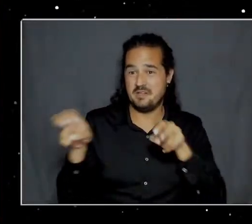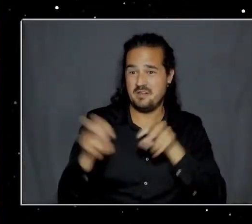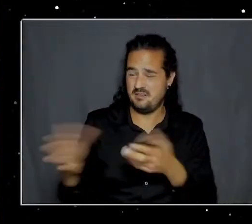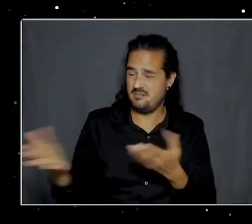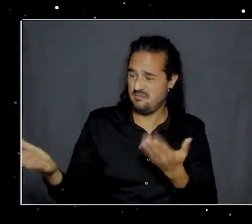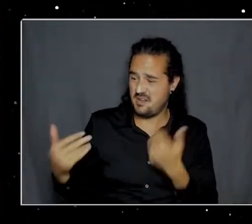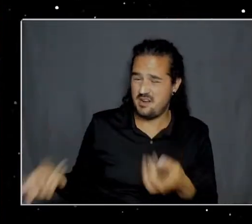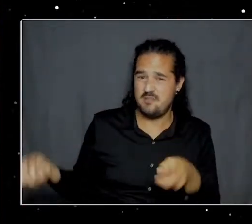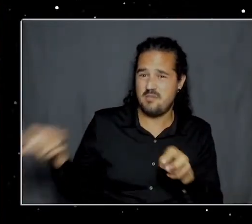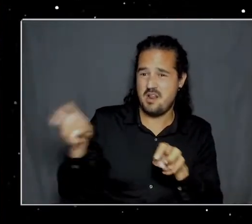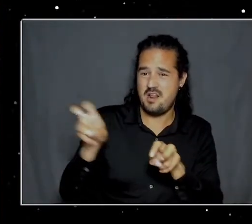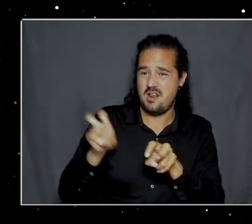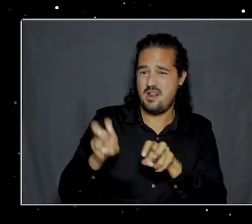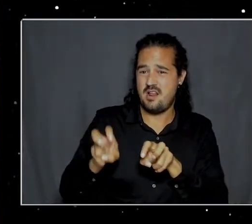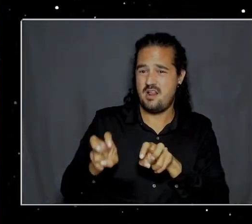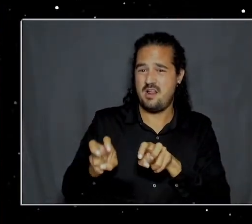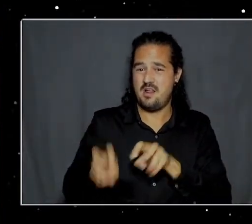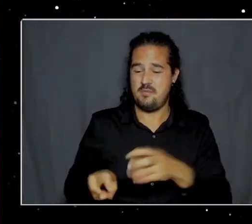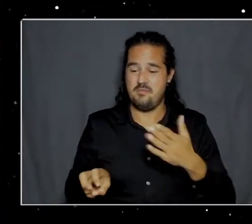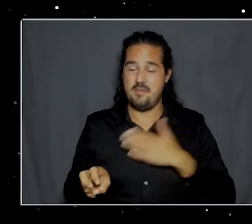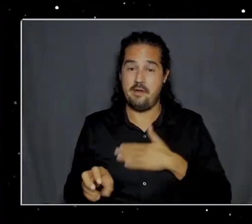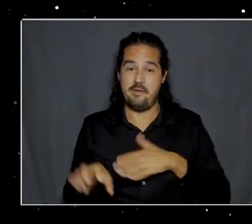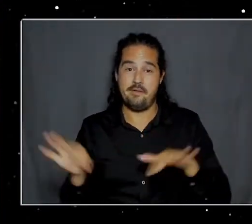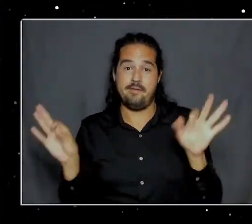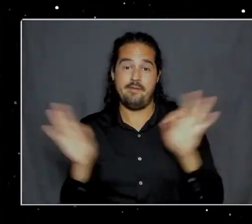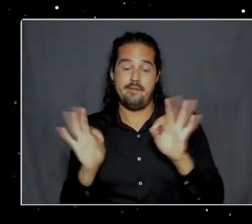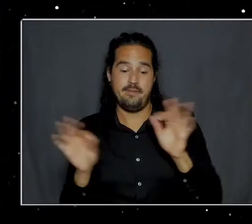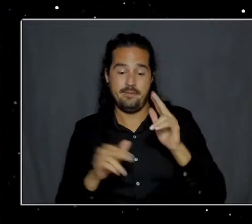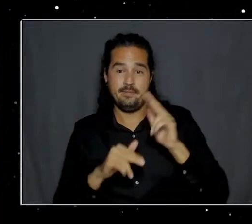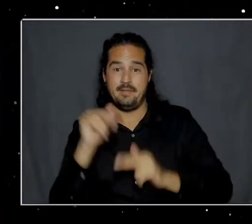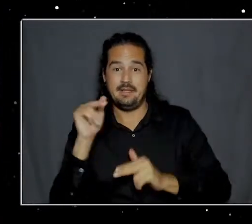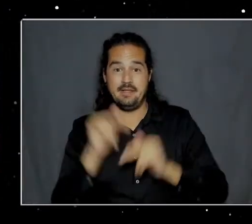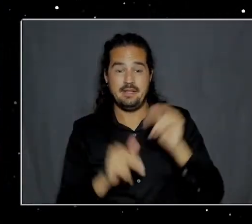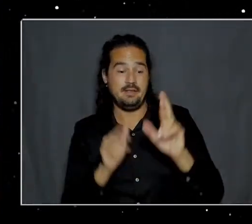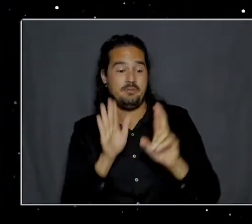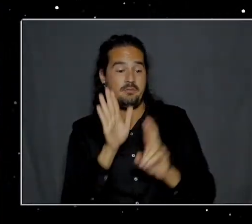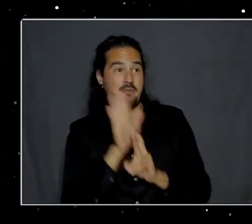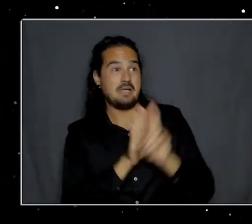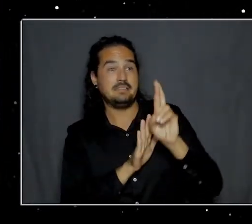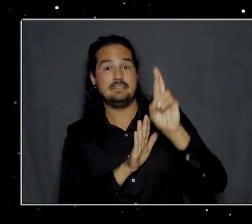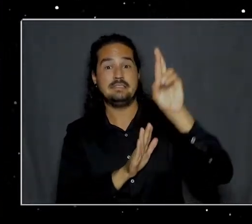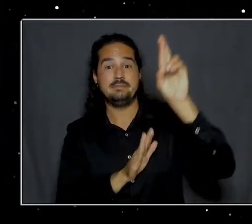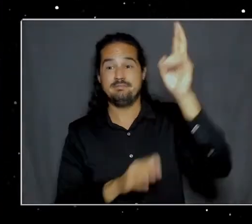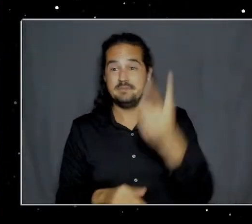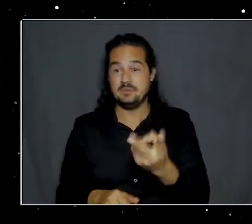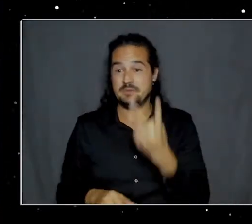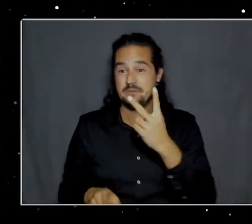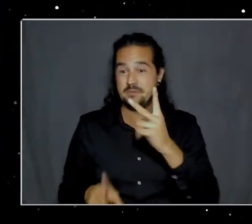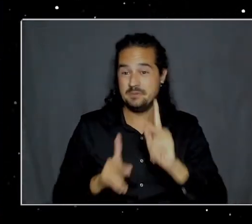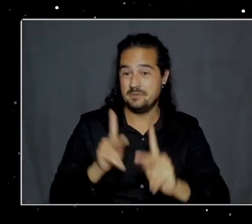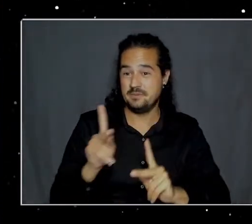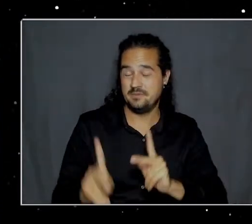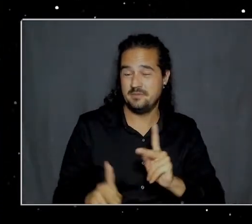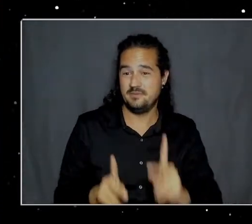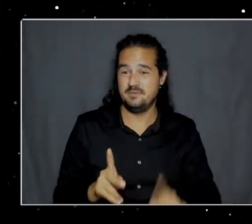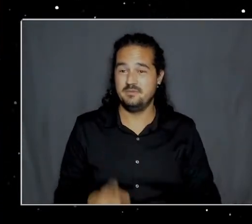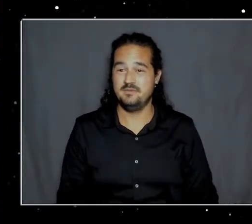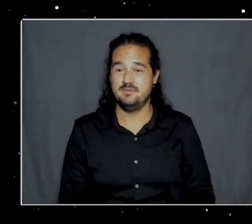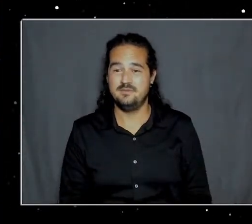YOU WANNA RIDE ON THROUGH